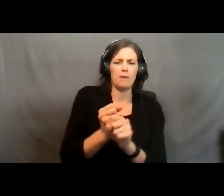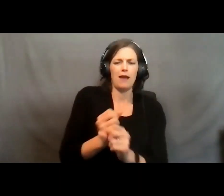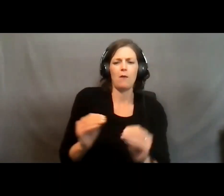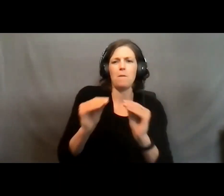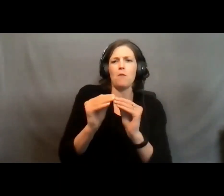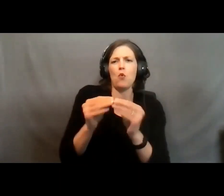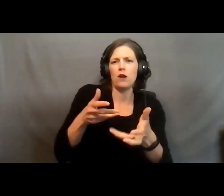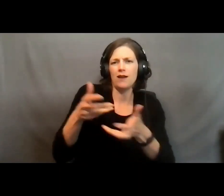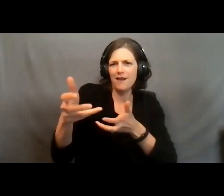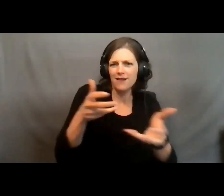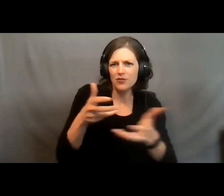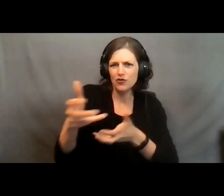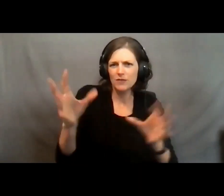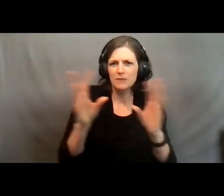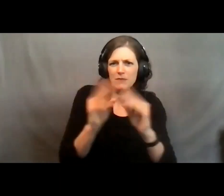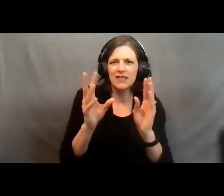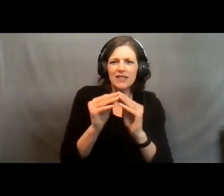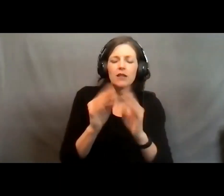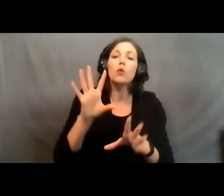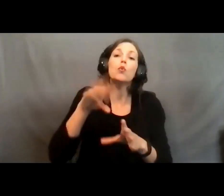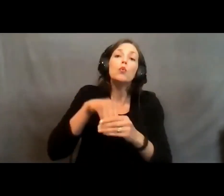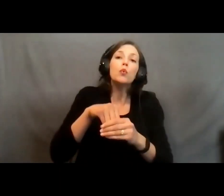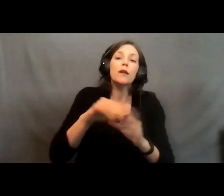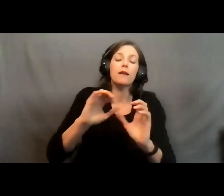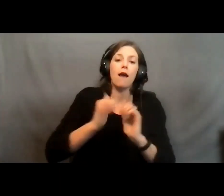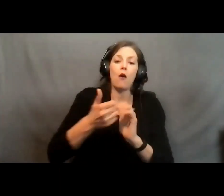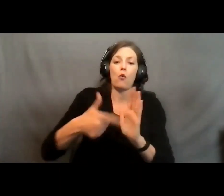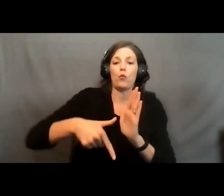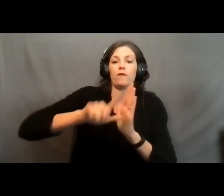13:38:45 including the way the review process 13:38:48 questions.